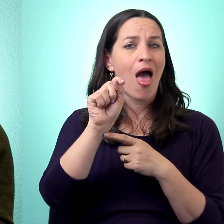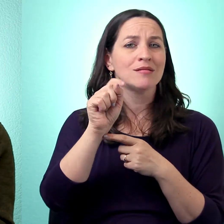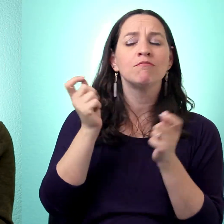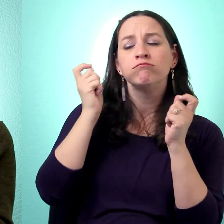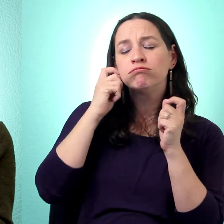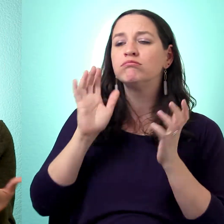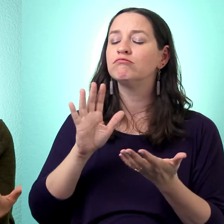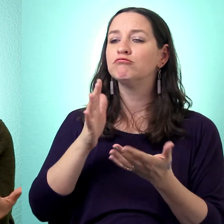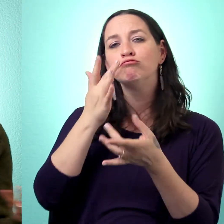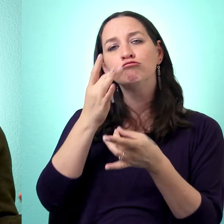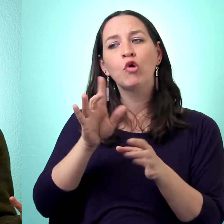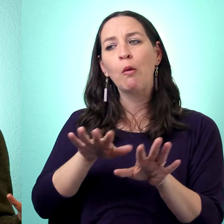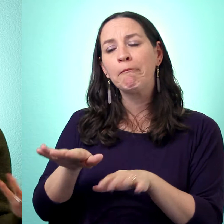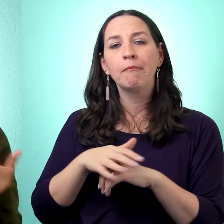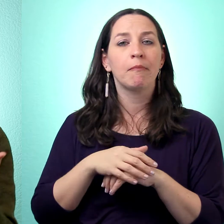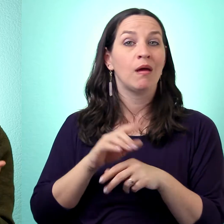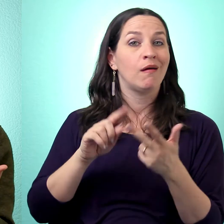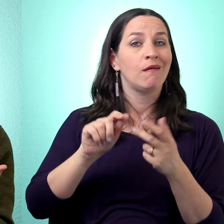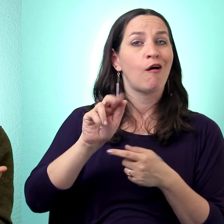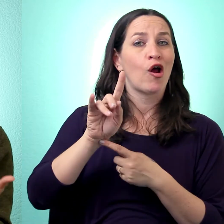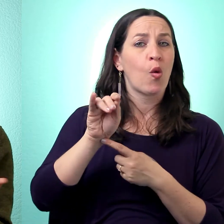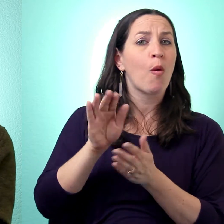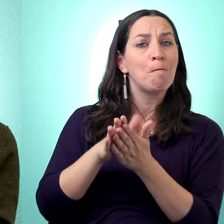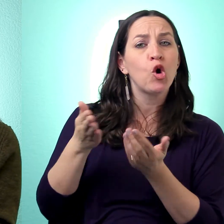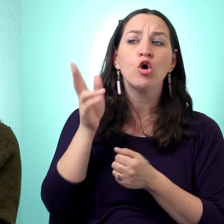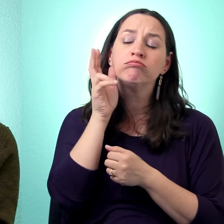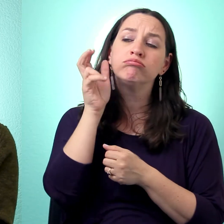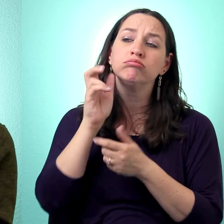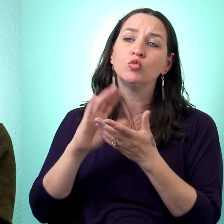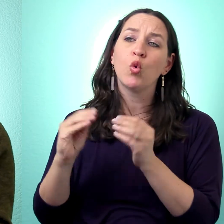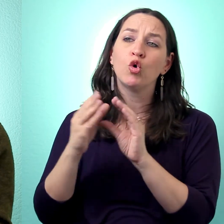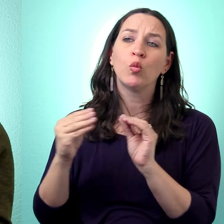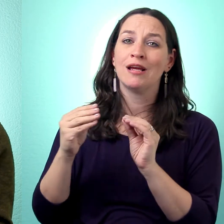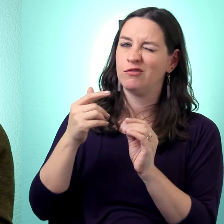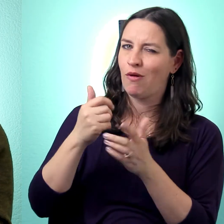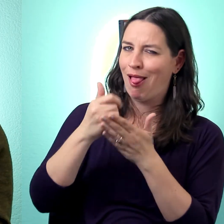Do you like listening to audiobooks about something that's just going to distract you from what you're doing that day?